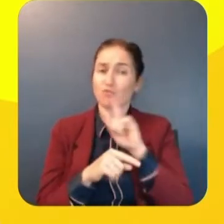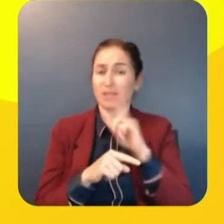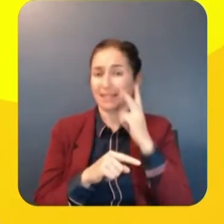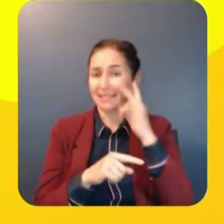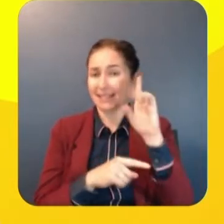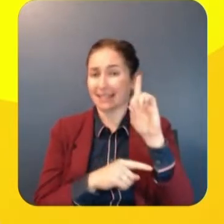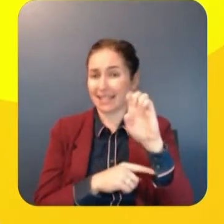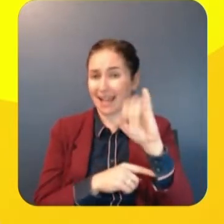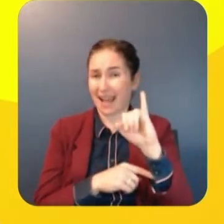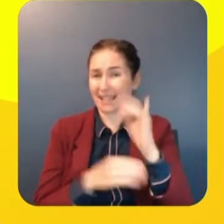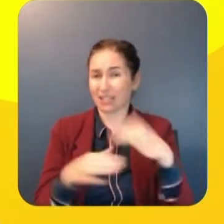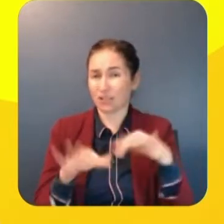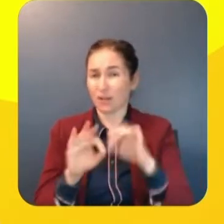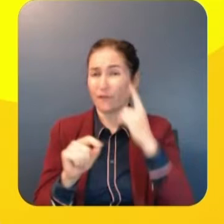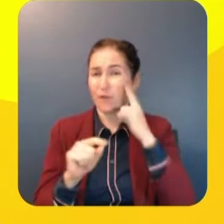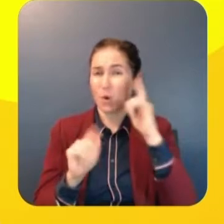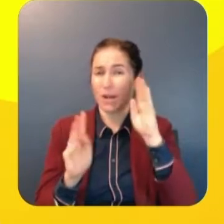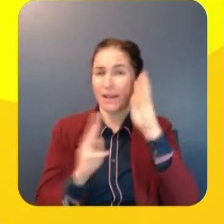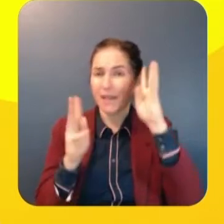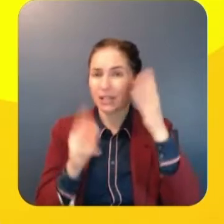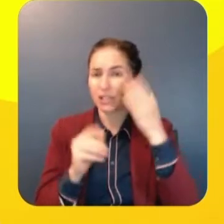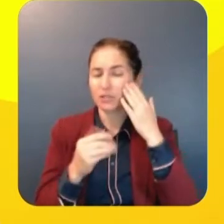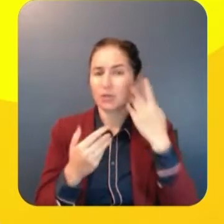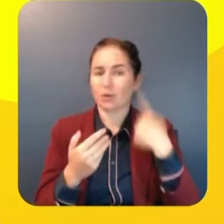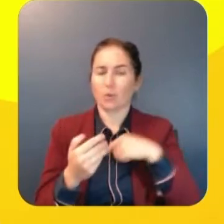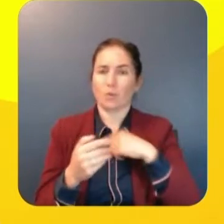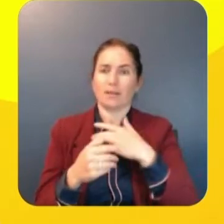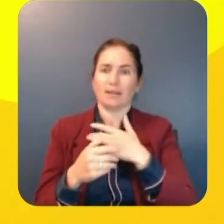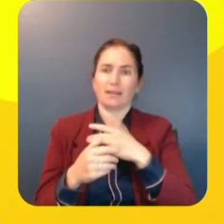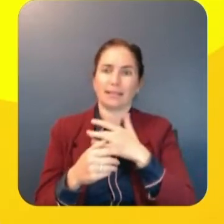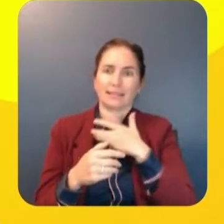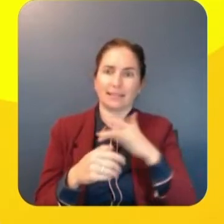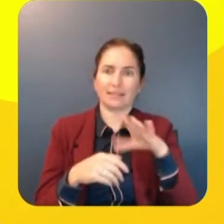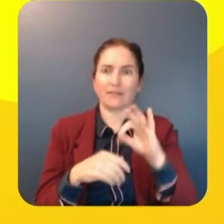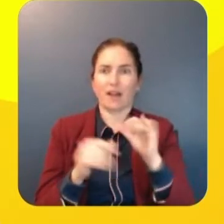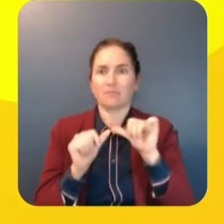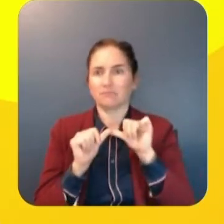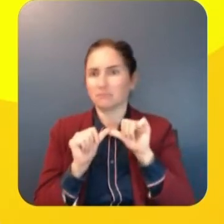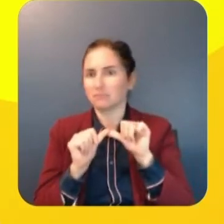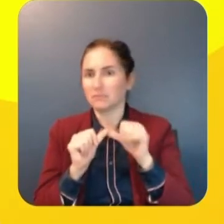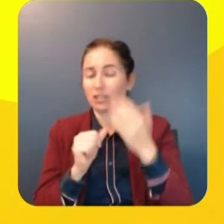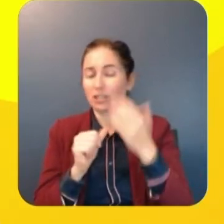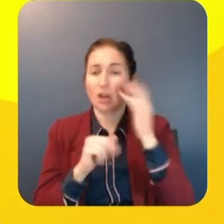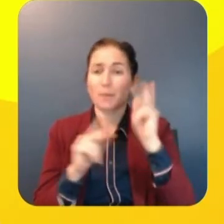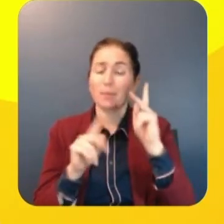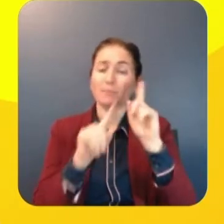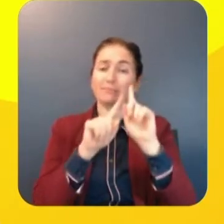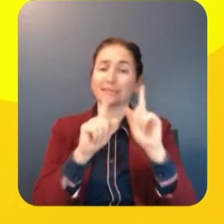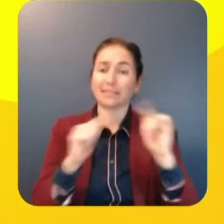And what we find constantly is that people from different backgrounds with different ways of thinking and communicating and participating in